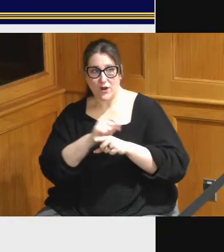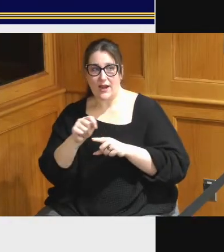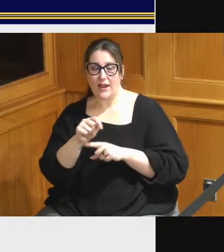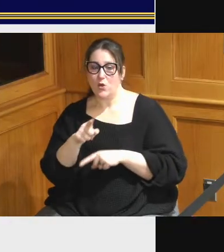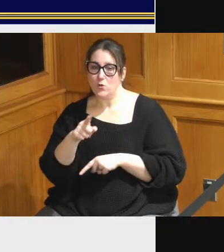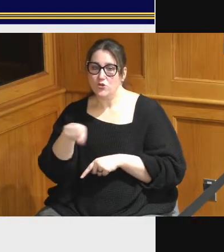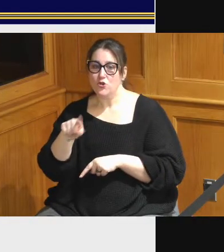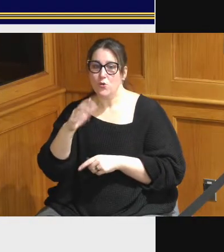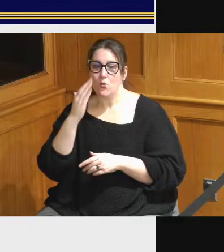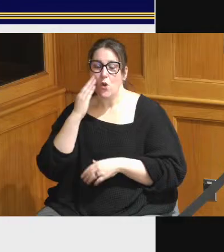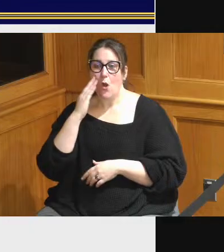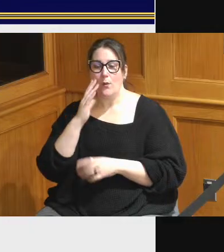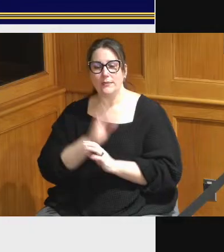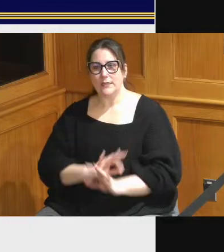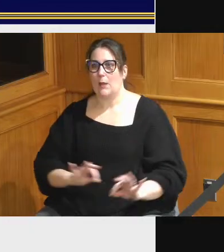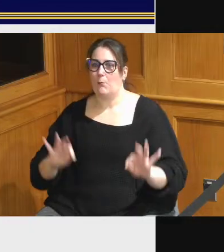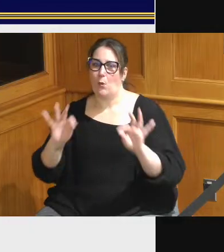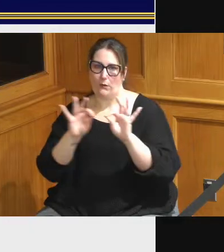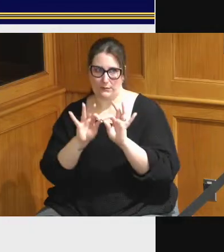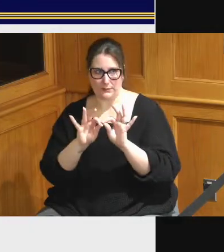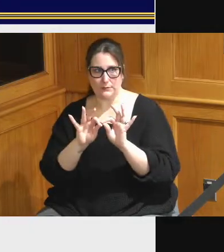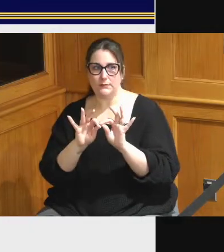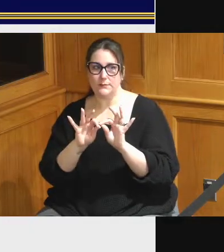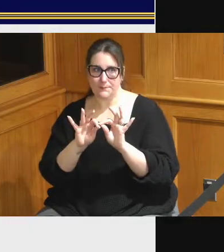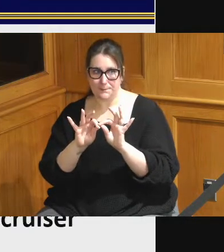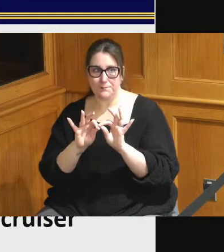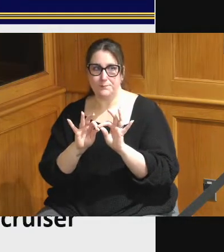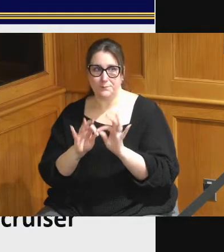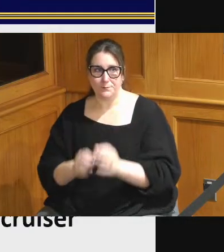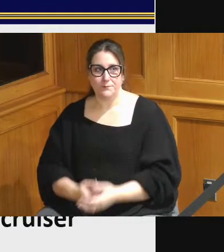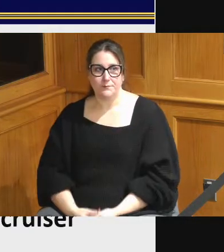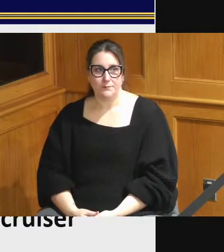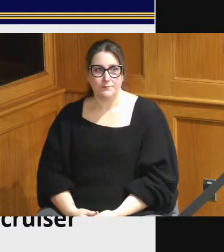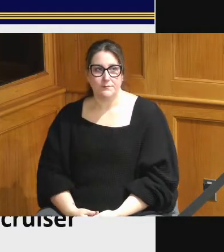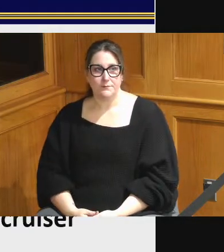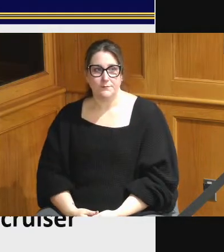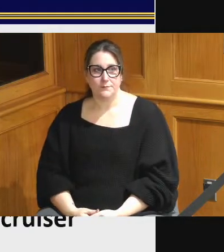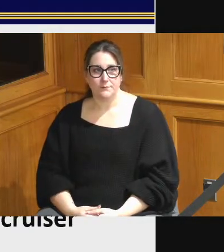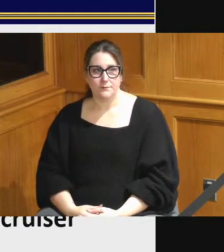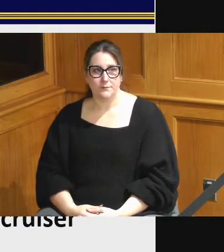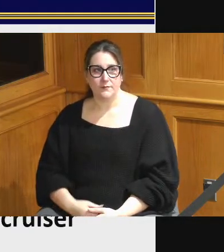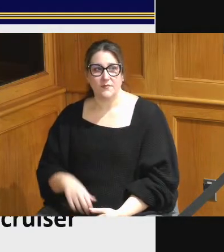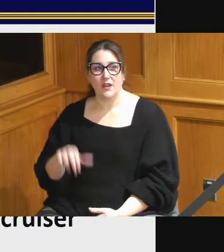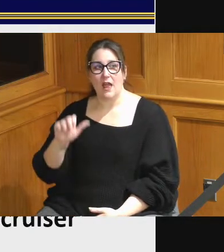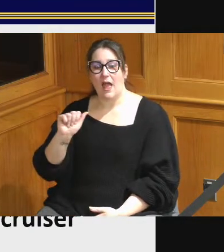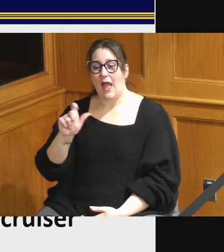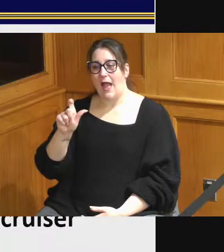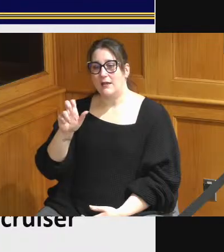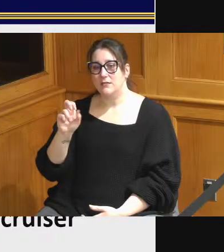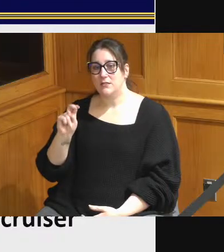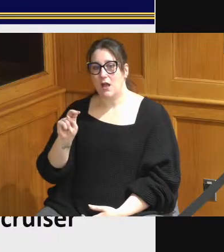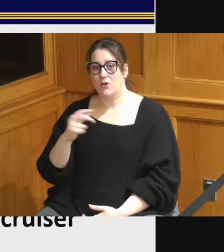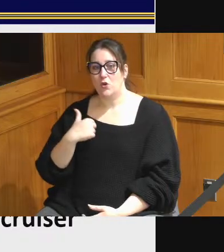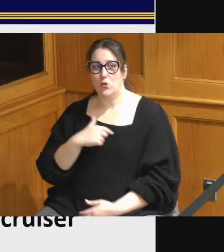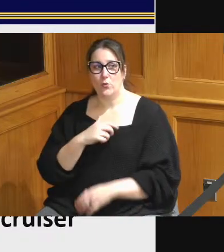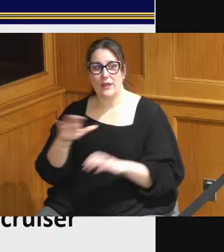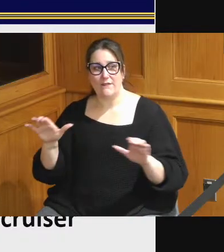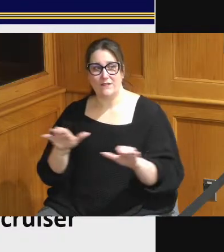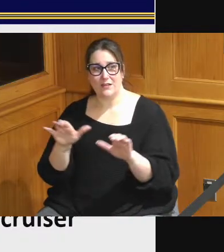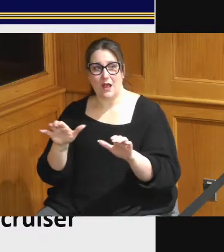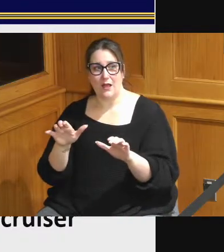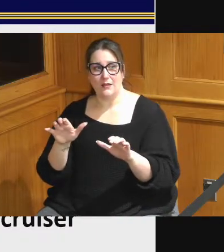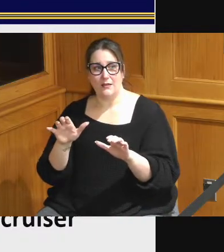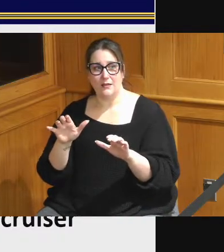every law enforcement agency on the Axon contract what we have done in the years since we've had